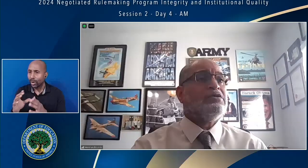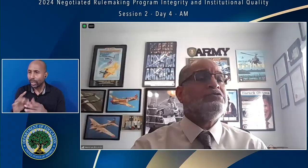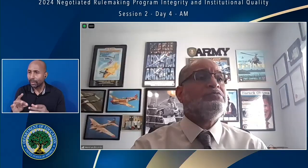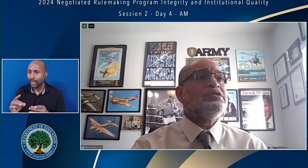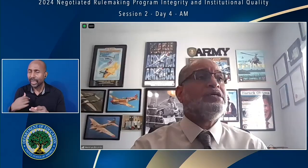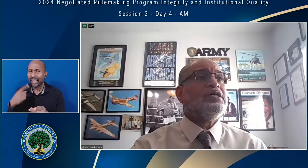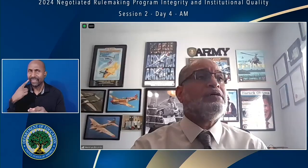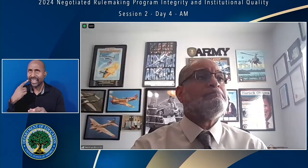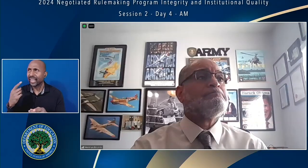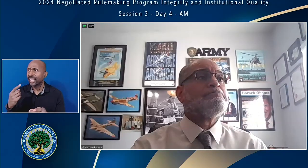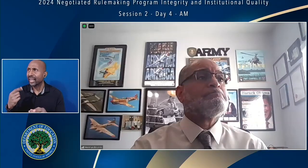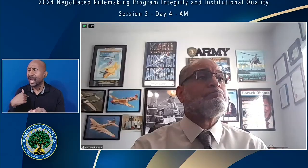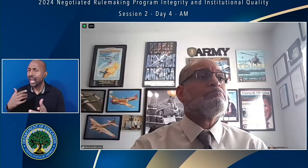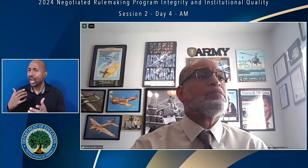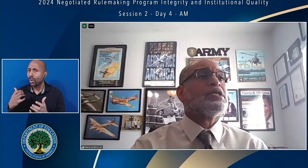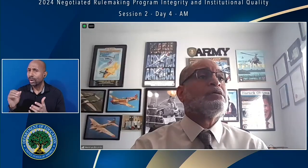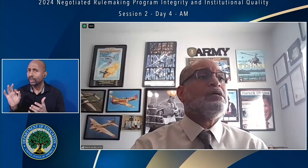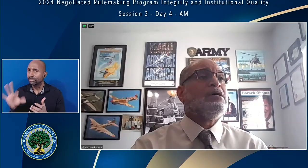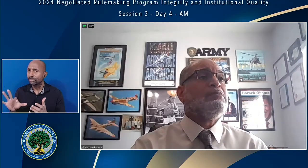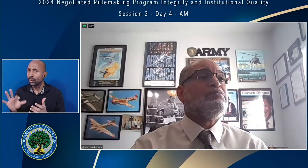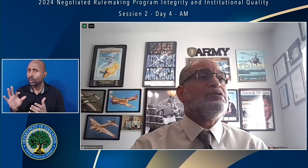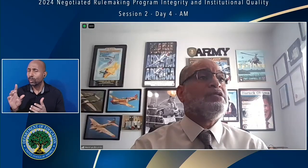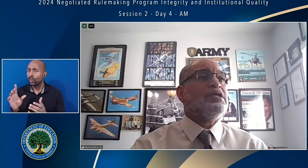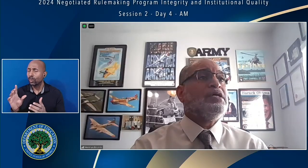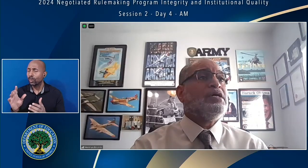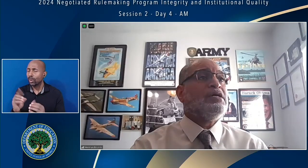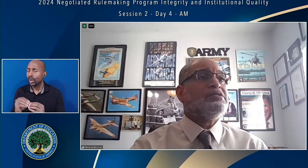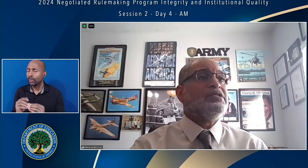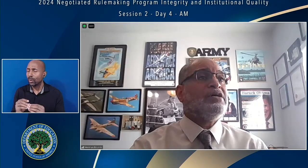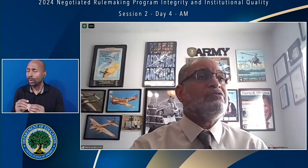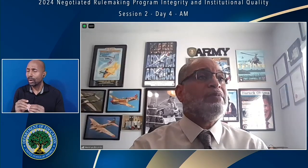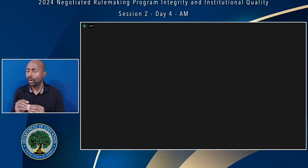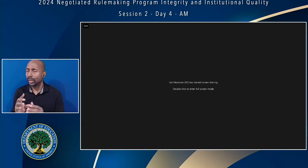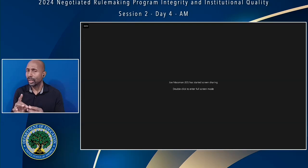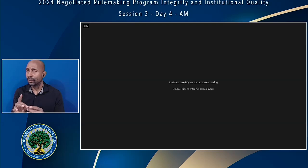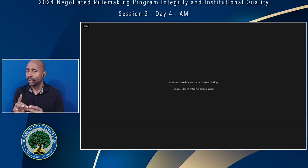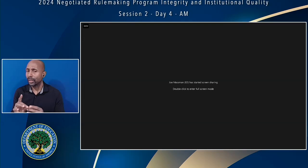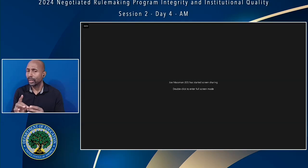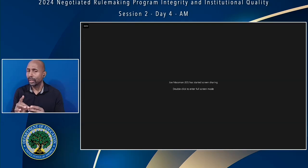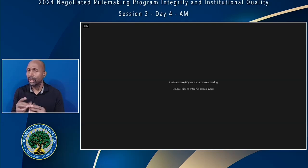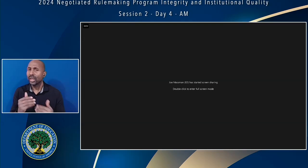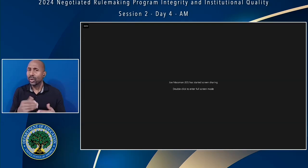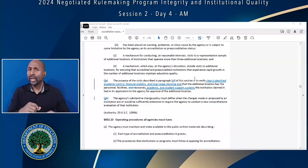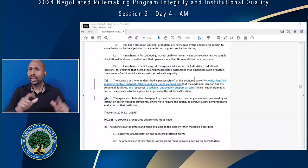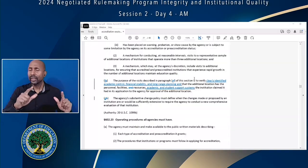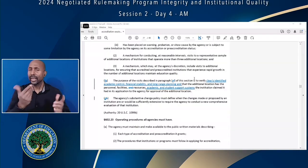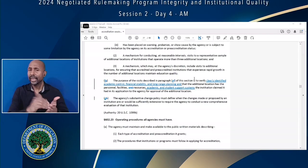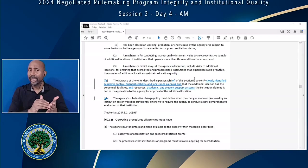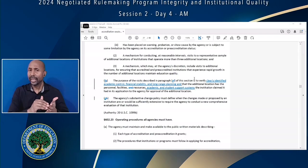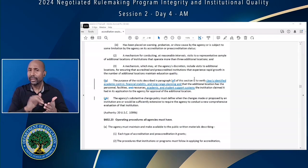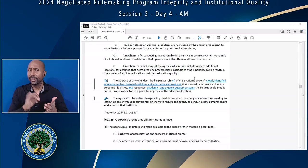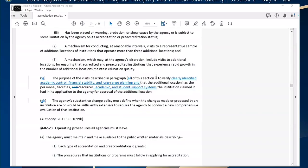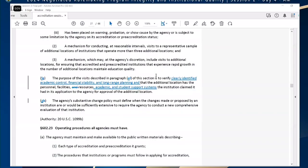make because- could you put the text back up? Let's see.